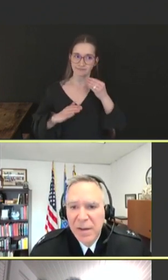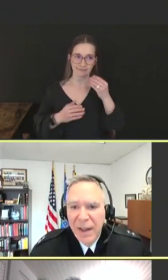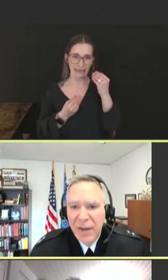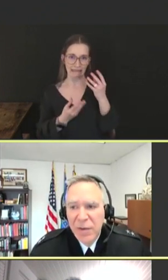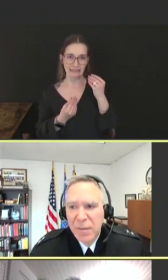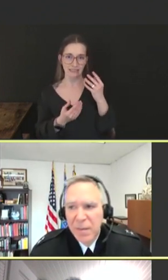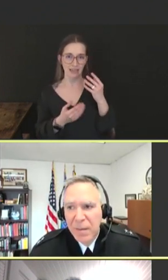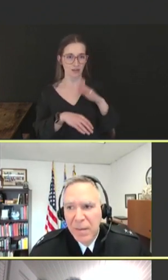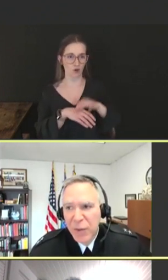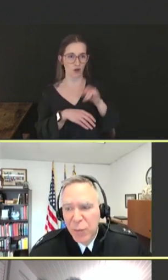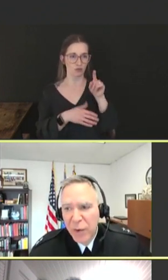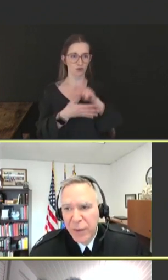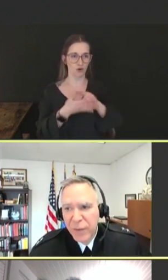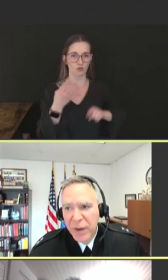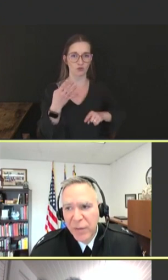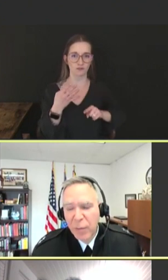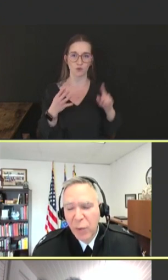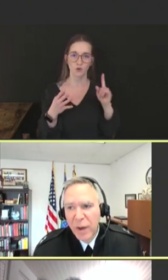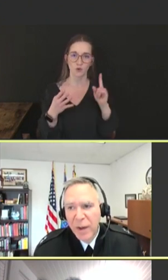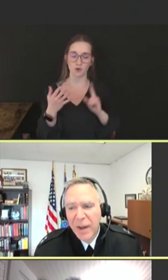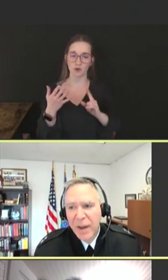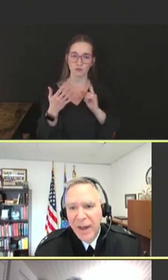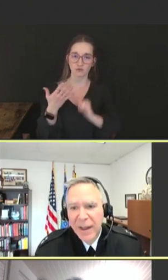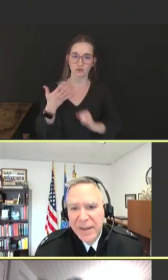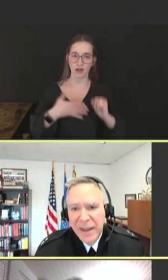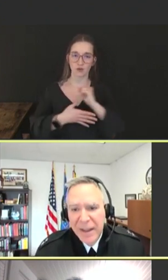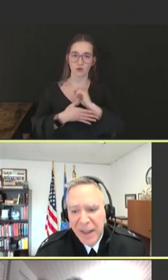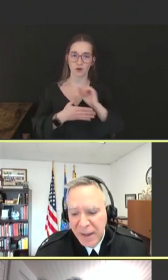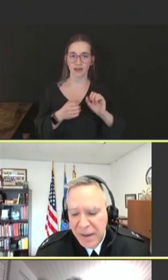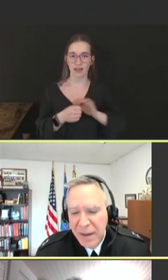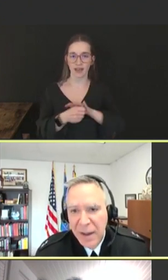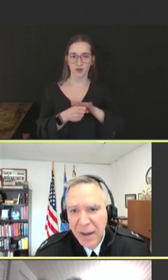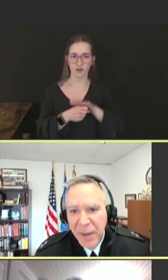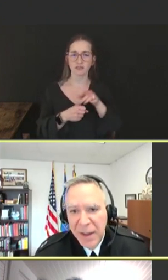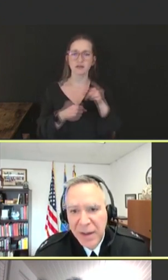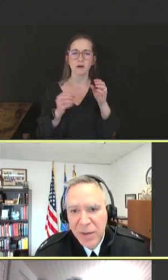and there's much more, if you read the report and a dedicated appendix,